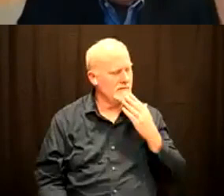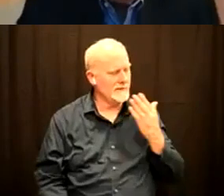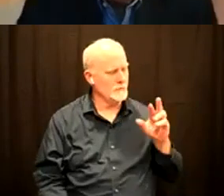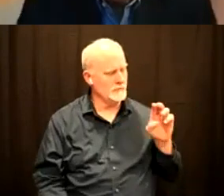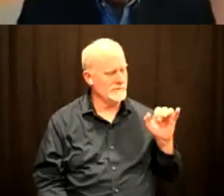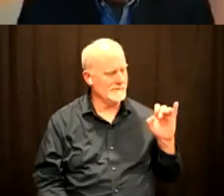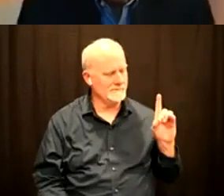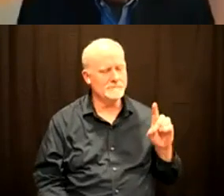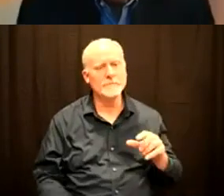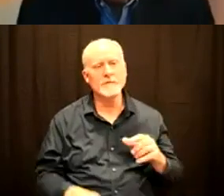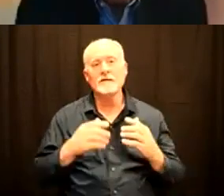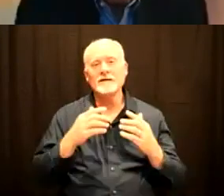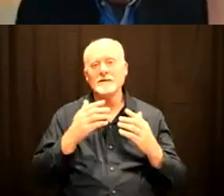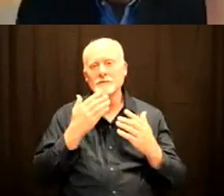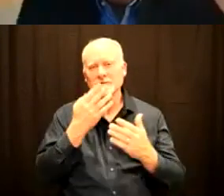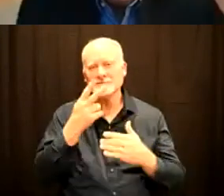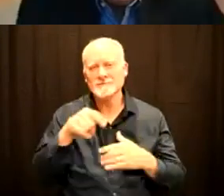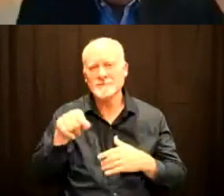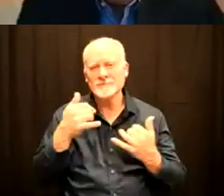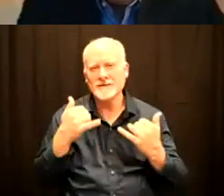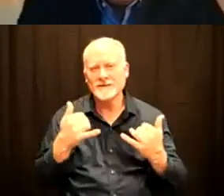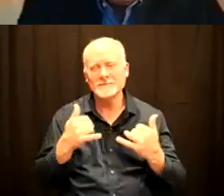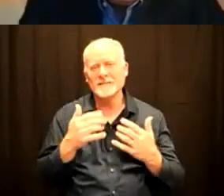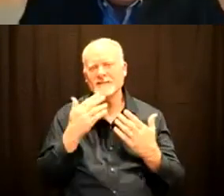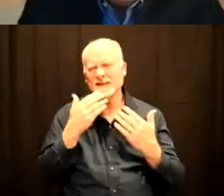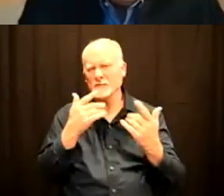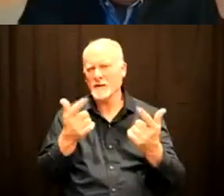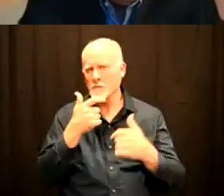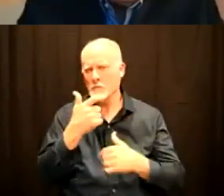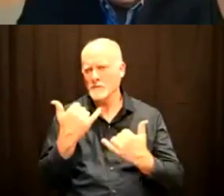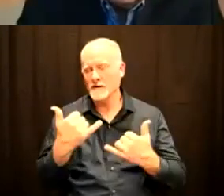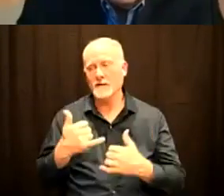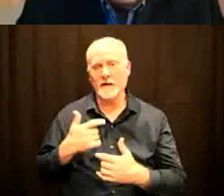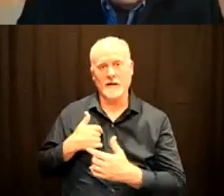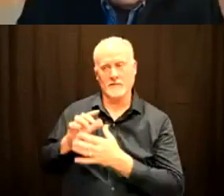all thank you so much for coming today i want to echo president watts thanks we know that this has